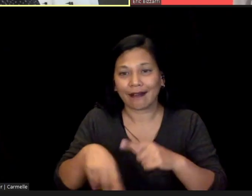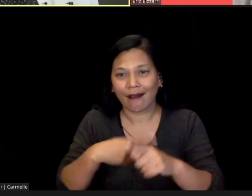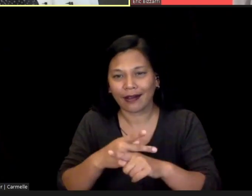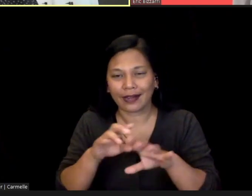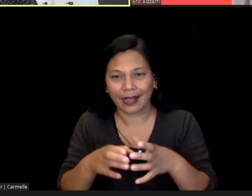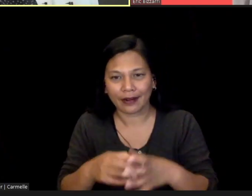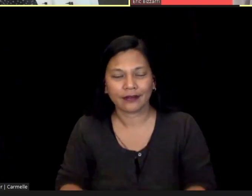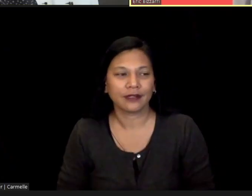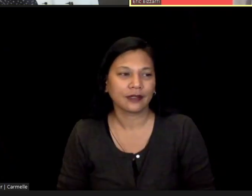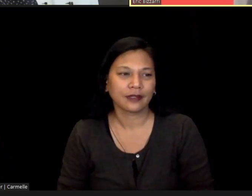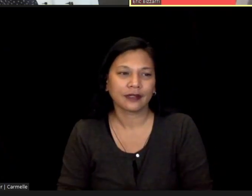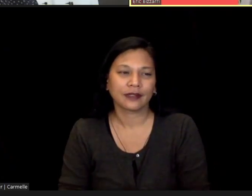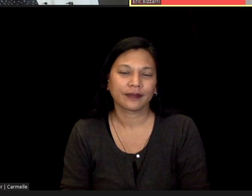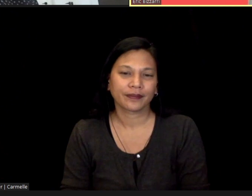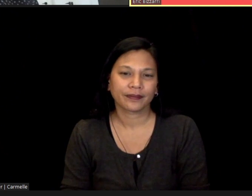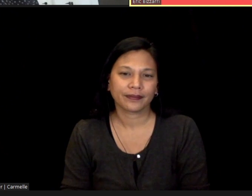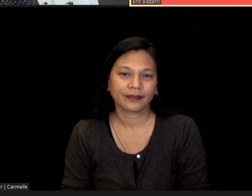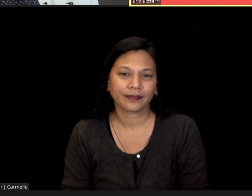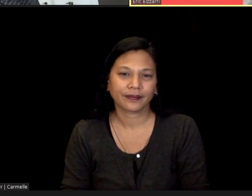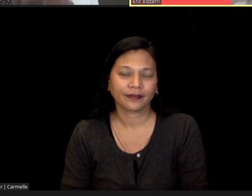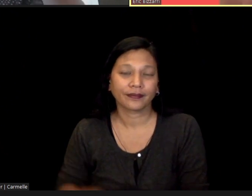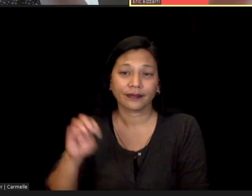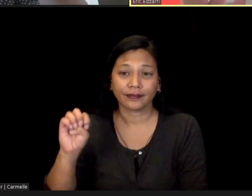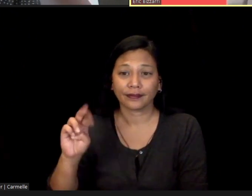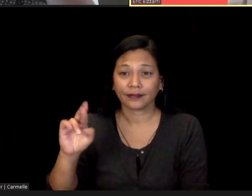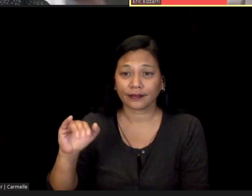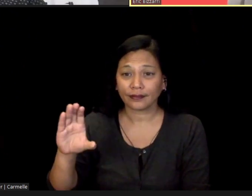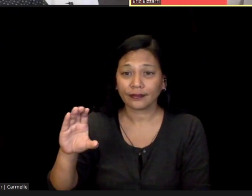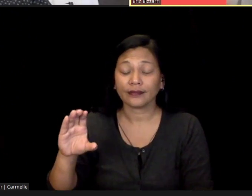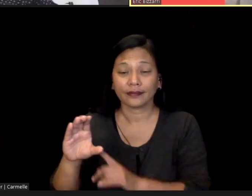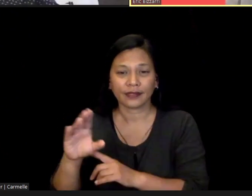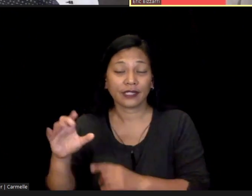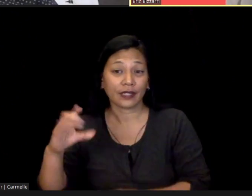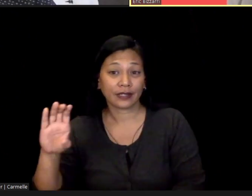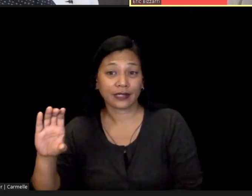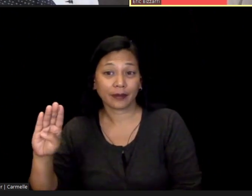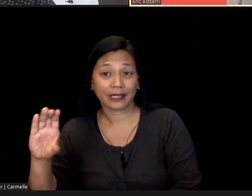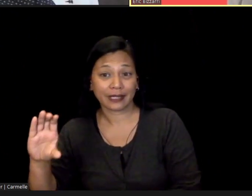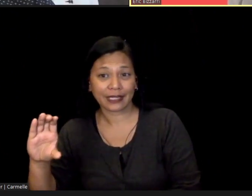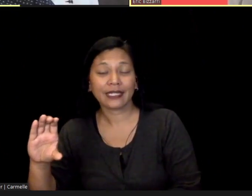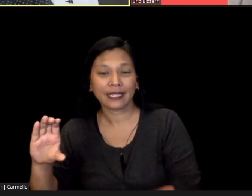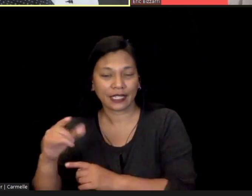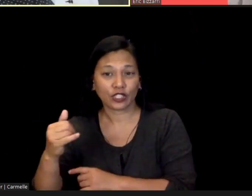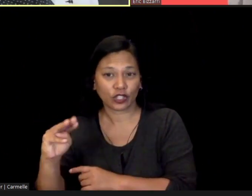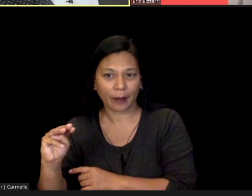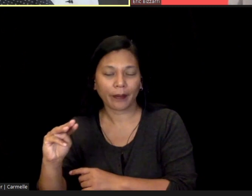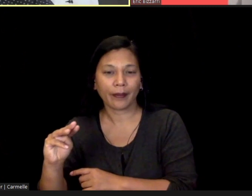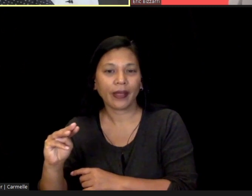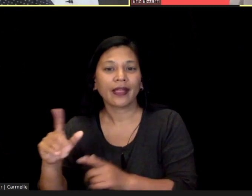Of course. And I guess just to put it out there on CBC Gem does license shorts and that's great.